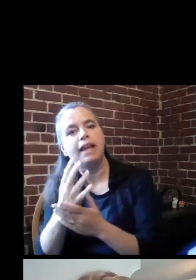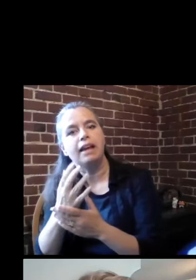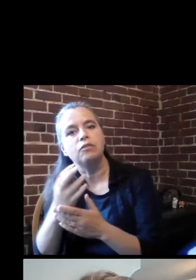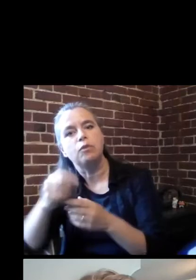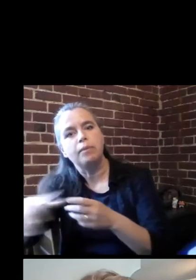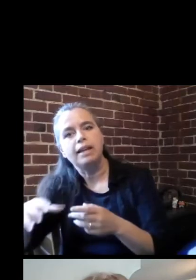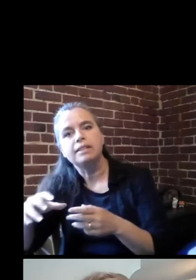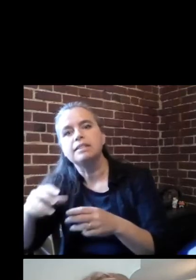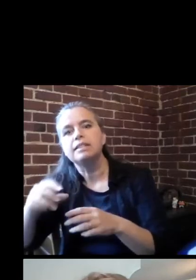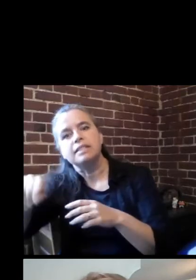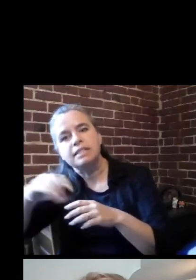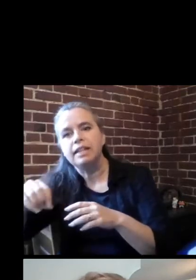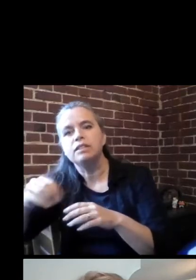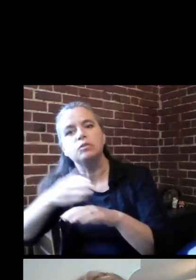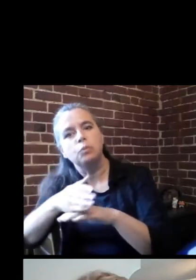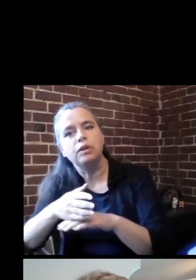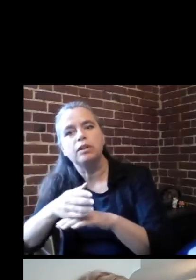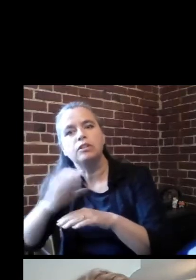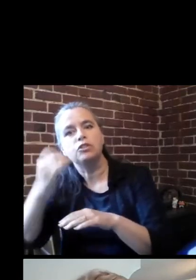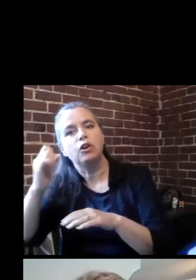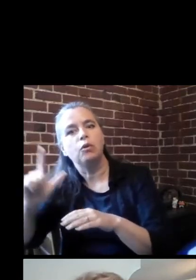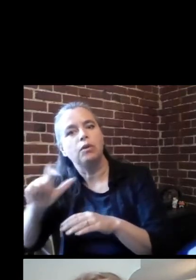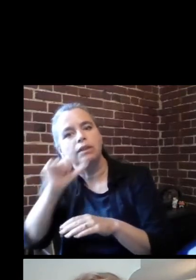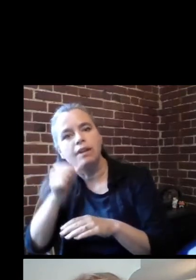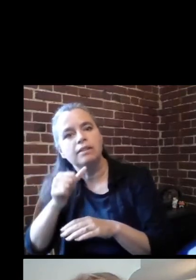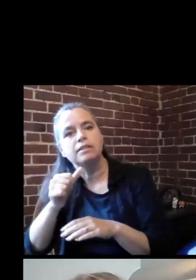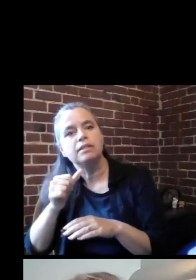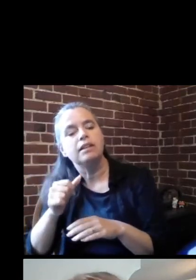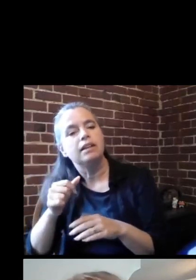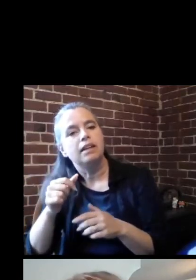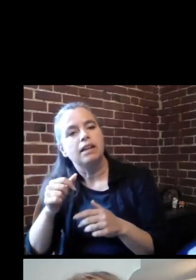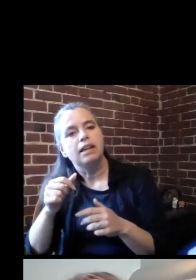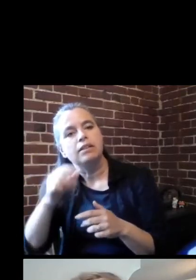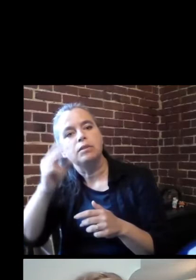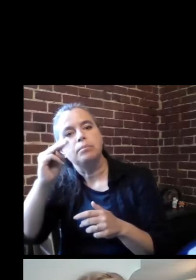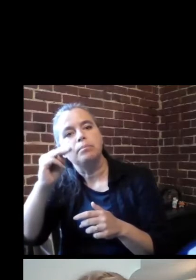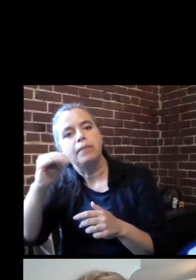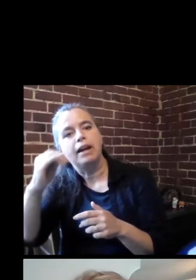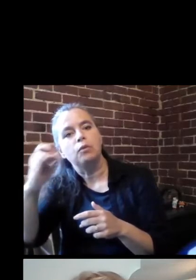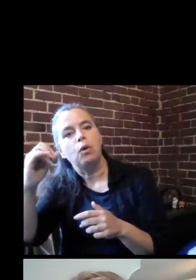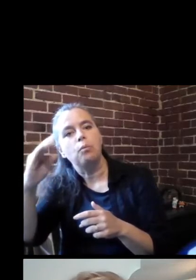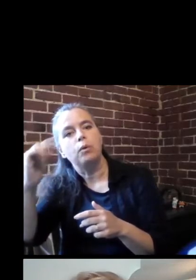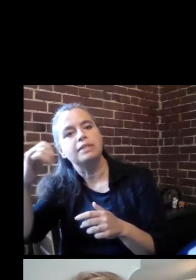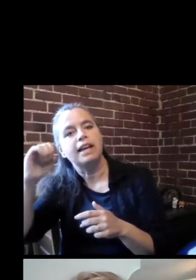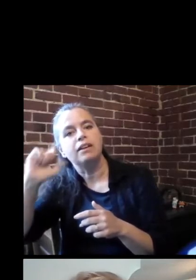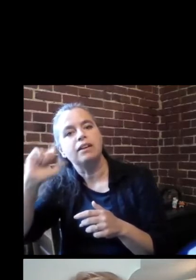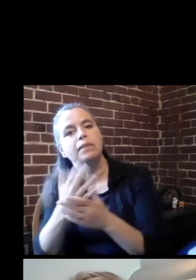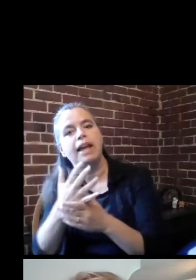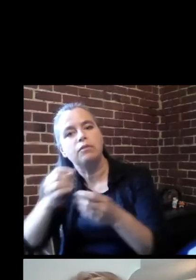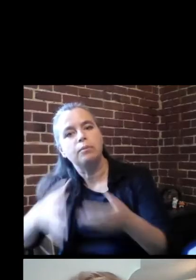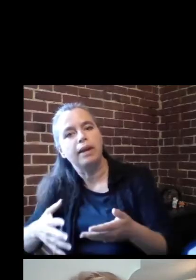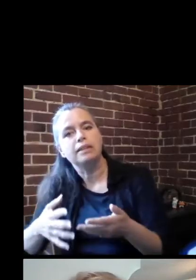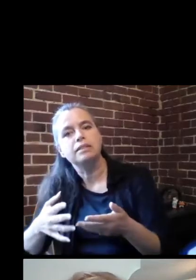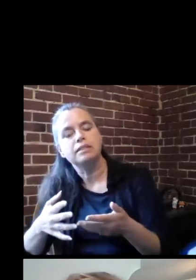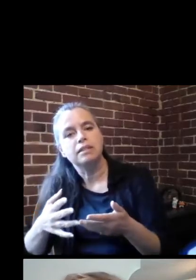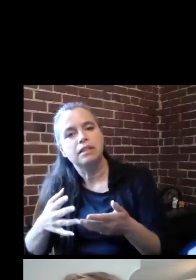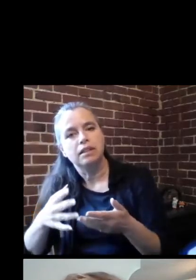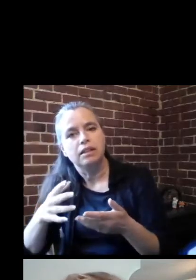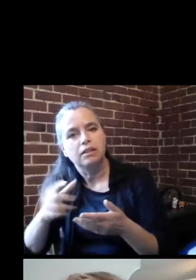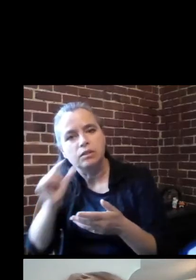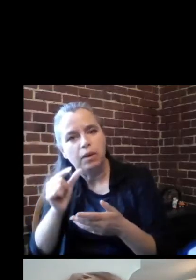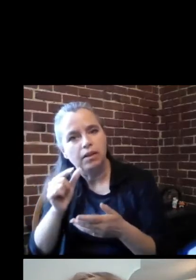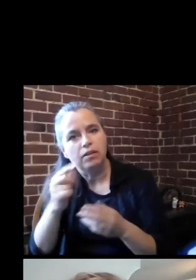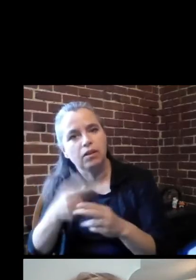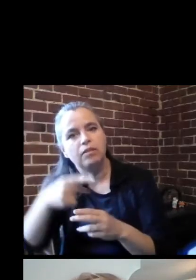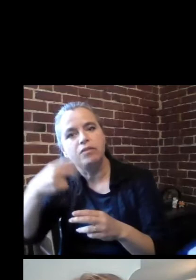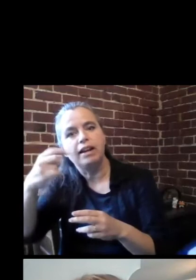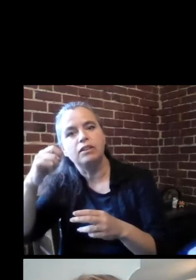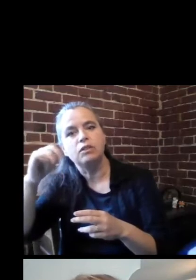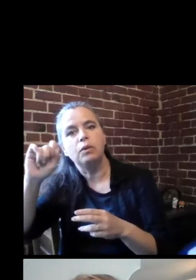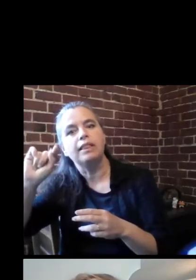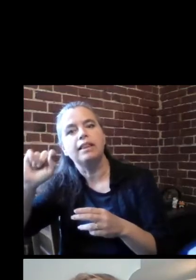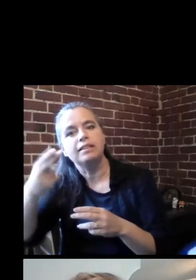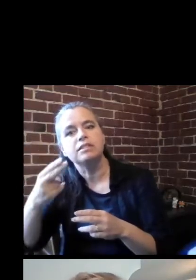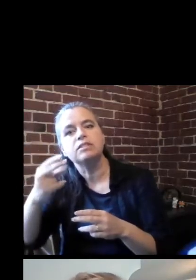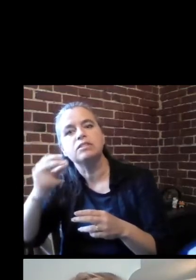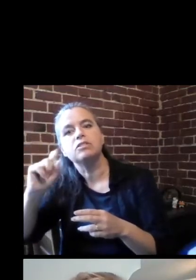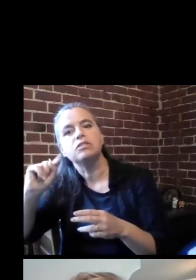But they also, more recently, have been looking at microbotanical remains. These are microscopic structures called phytoliths, starches, and most of you are probably most familiar with pollen.